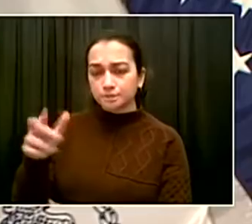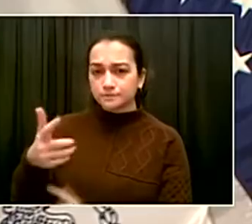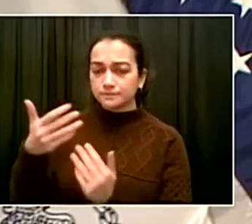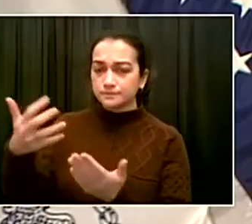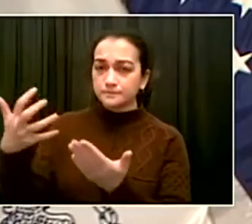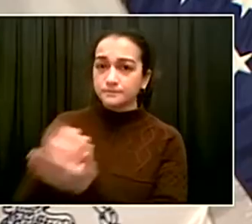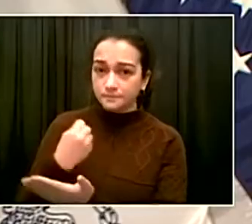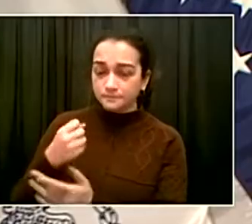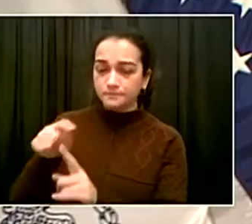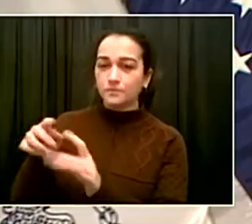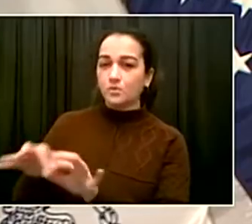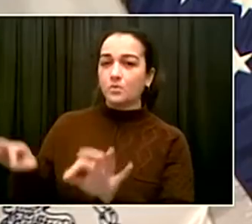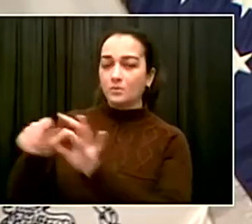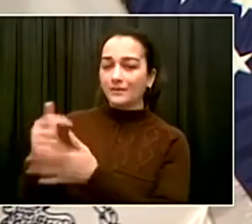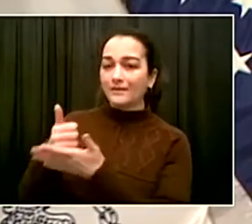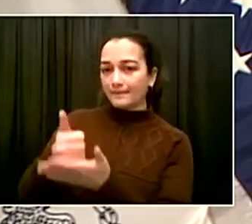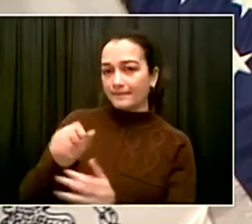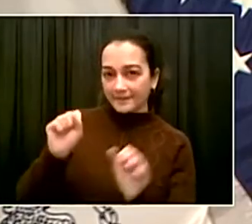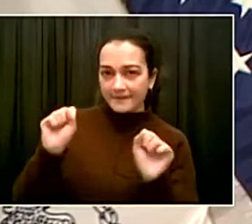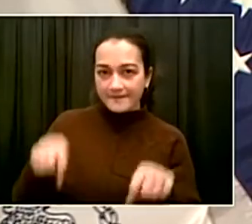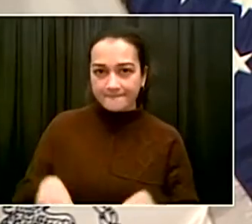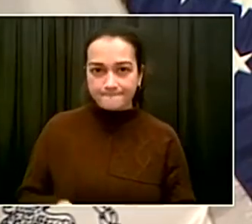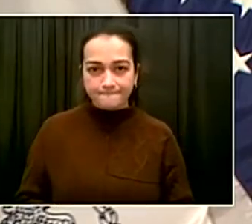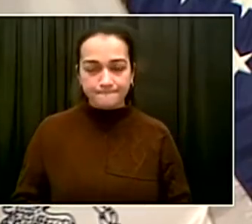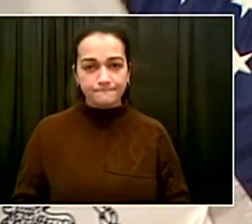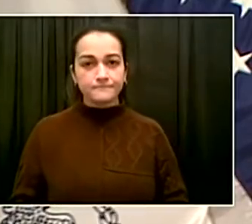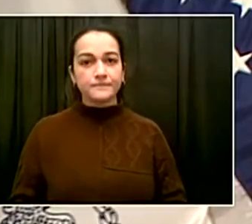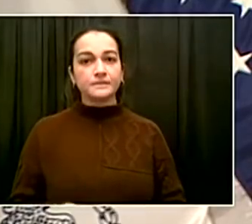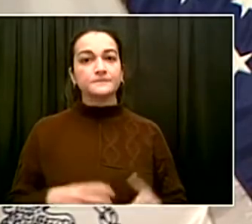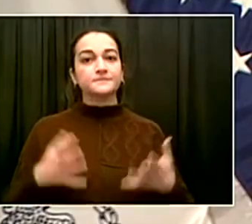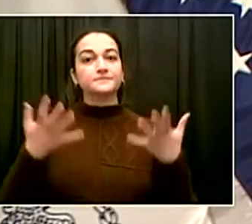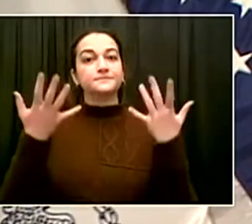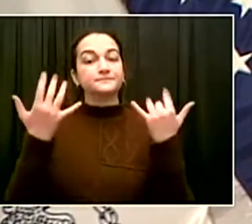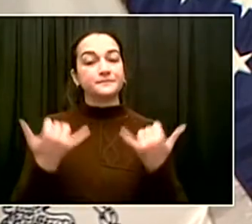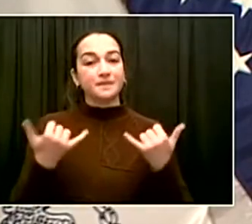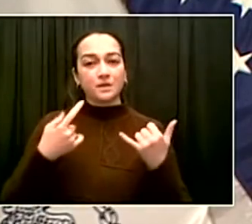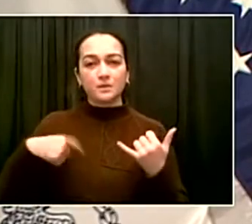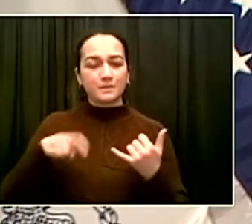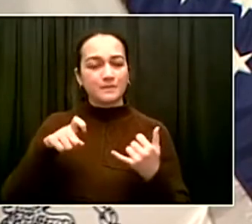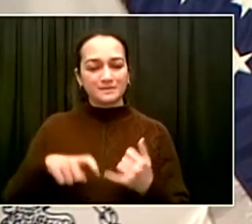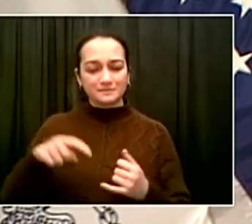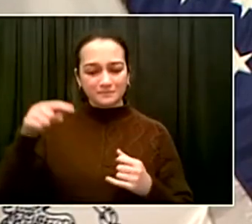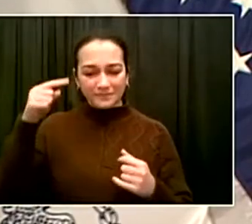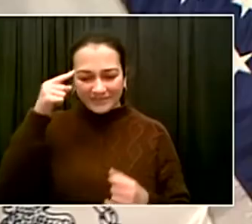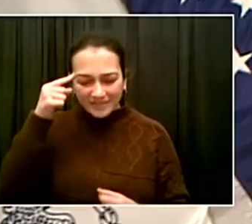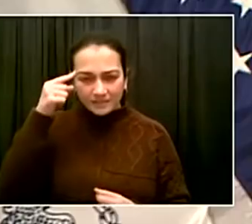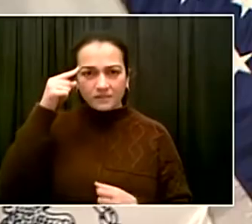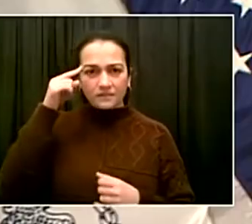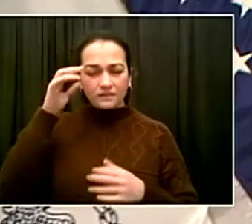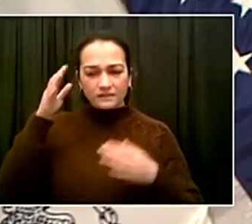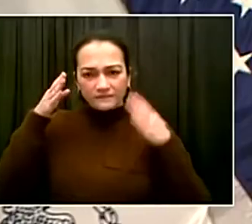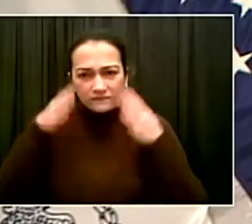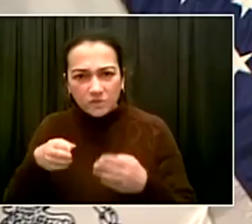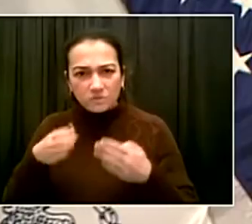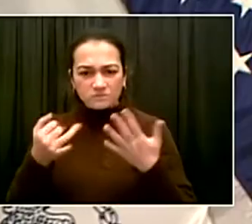THIS TEMPORARY OUT HE DEMANDS AN URGENT, IMMEDIATE STEP WHICH IS TO MAXIMIZE VACCINATION.